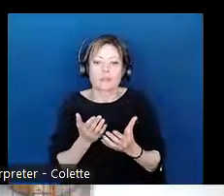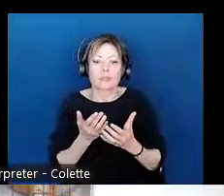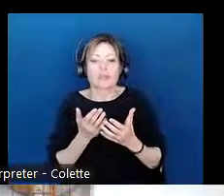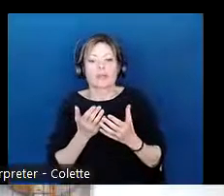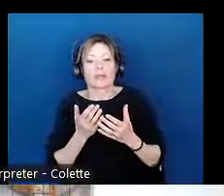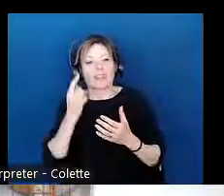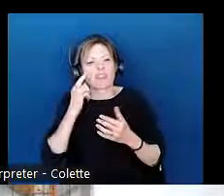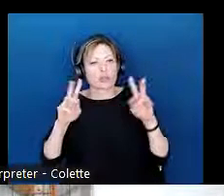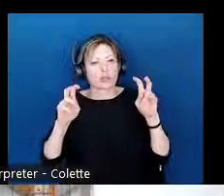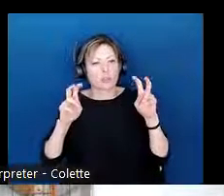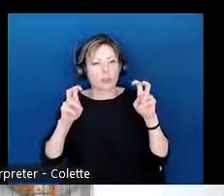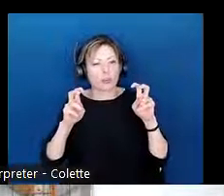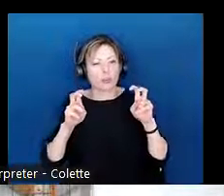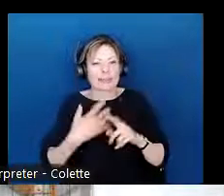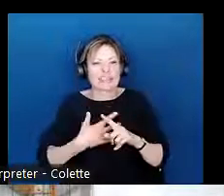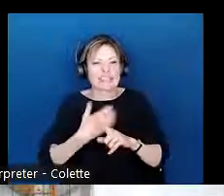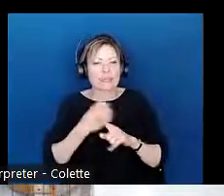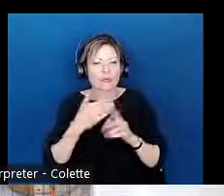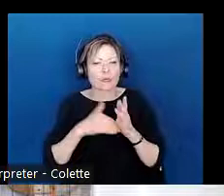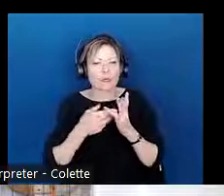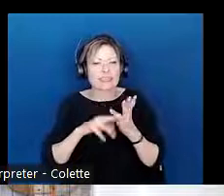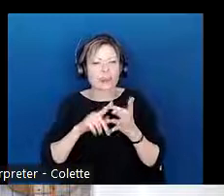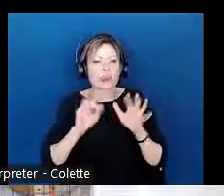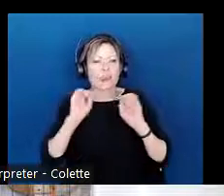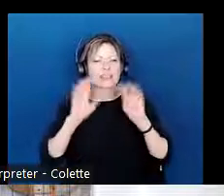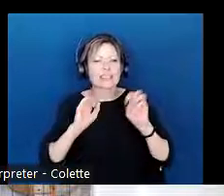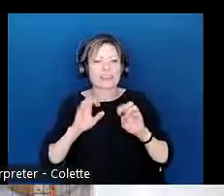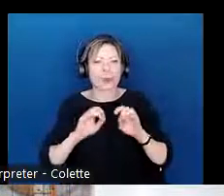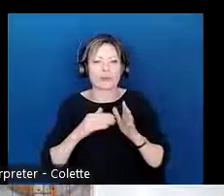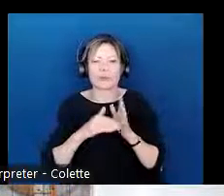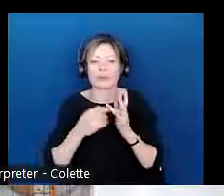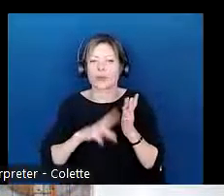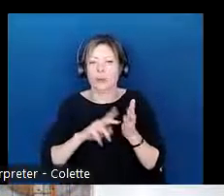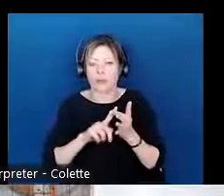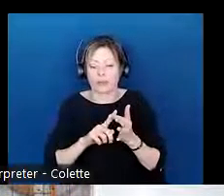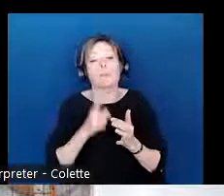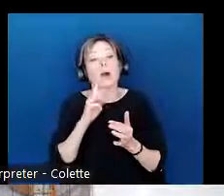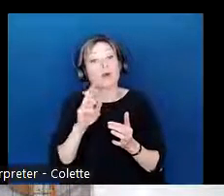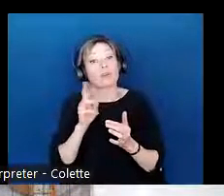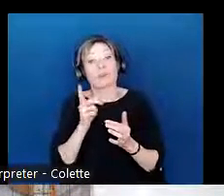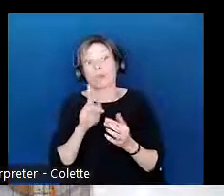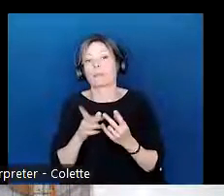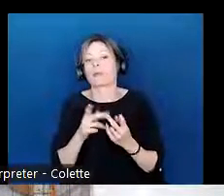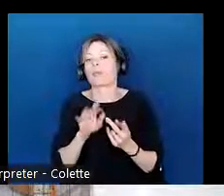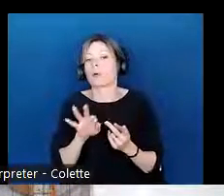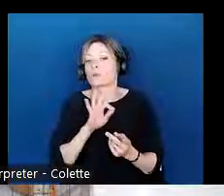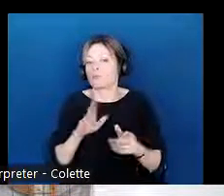called um so yeah hopefully that will be another option as well okay thank you then let me stop you